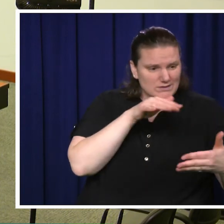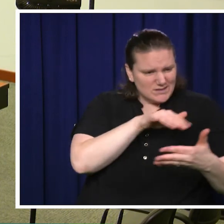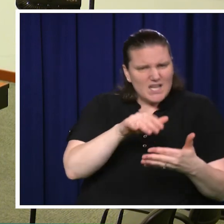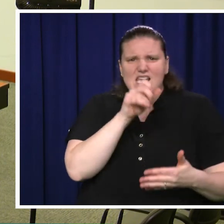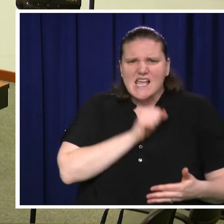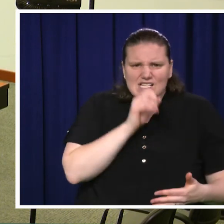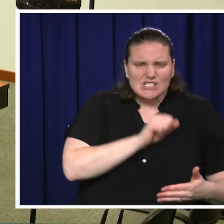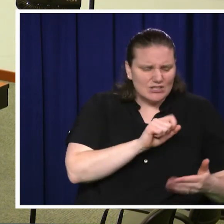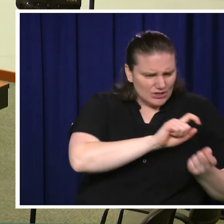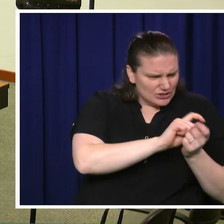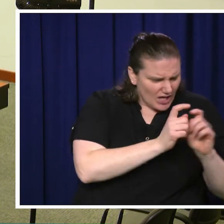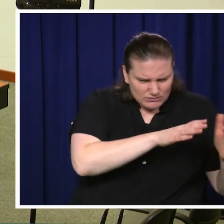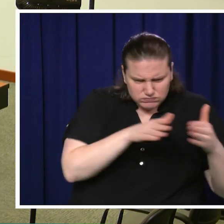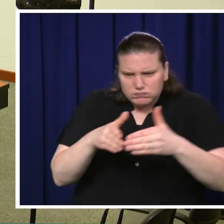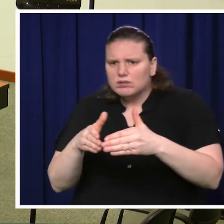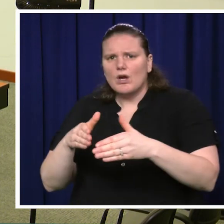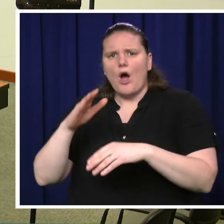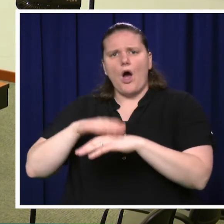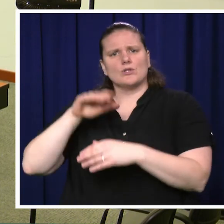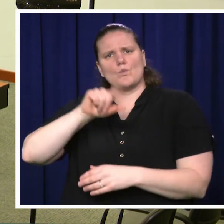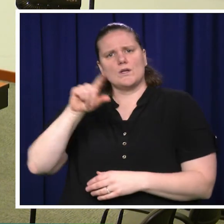gears and changed their focus on 20 20.